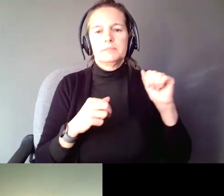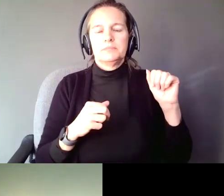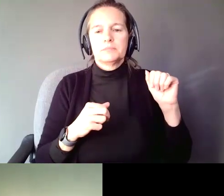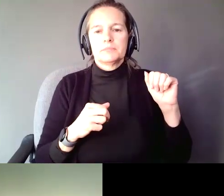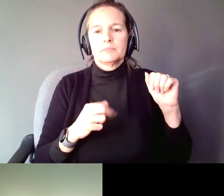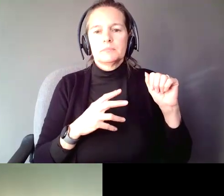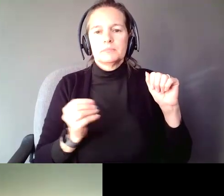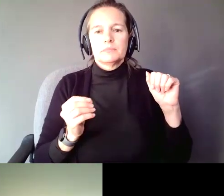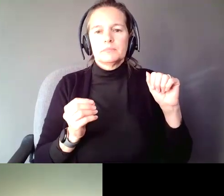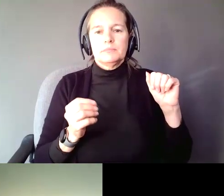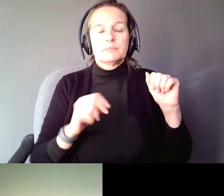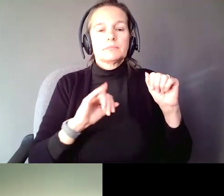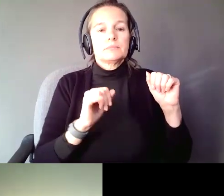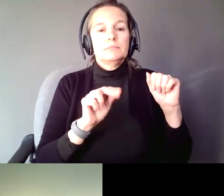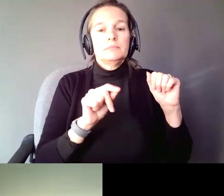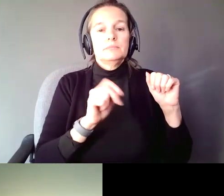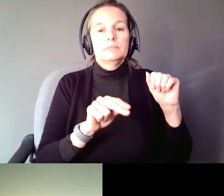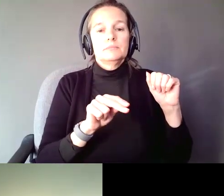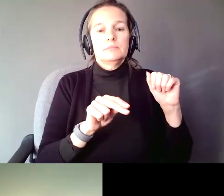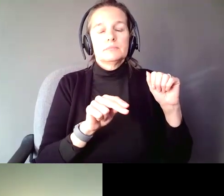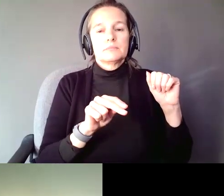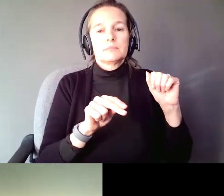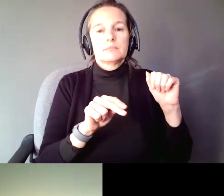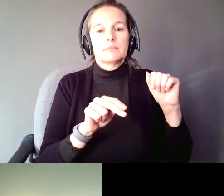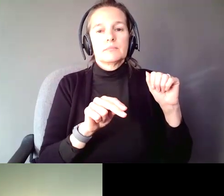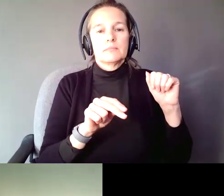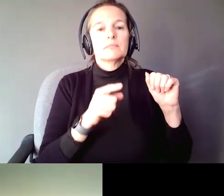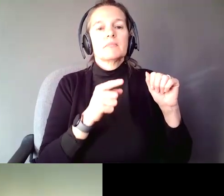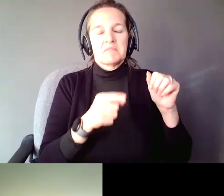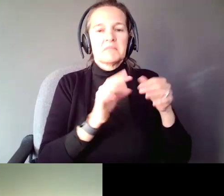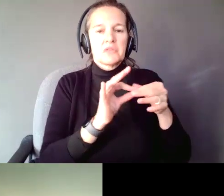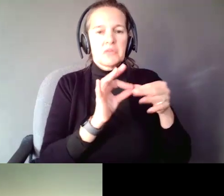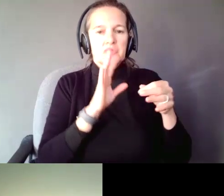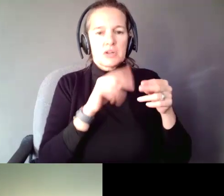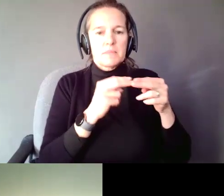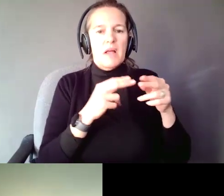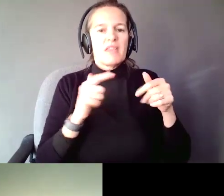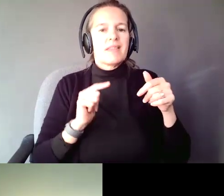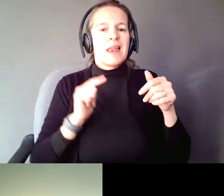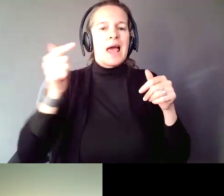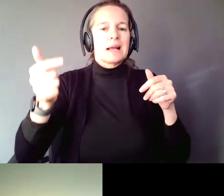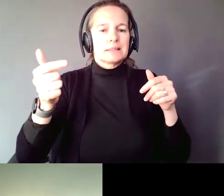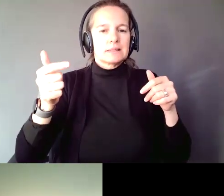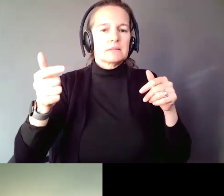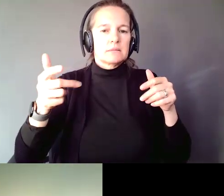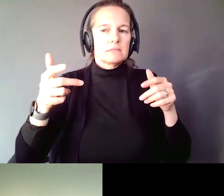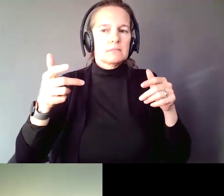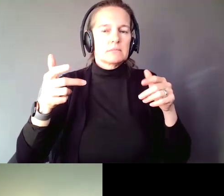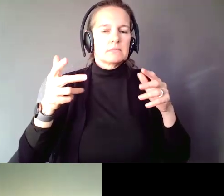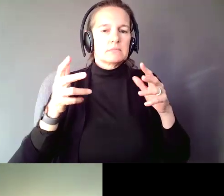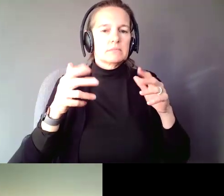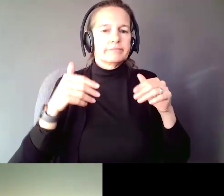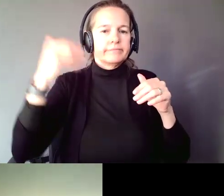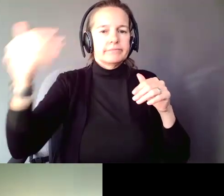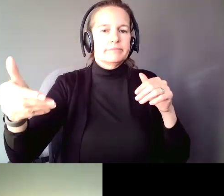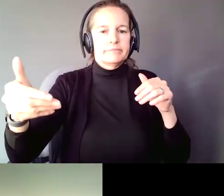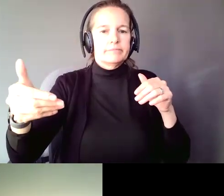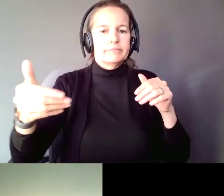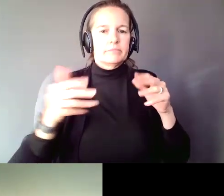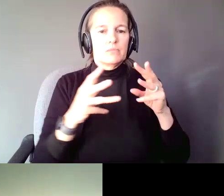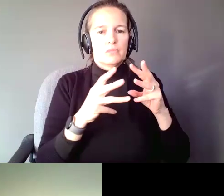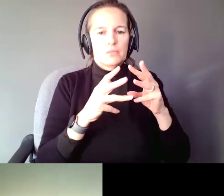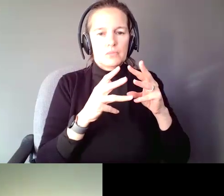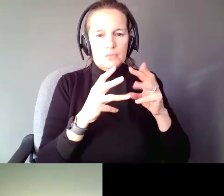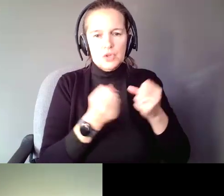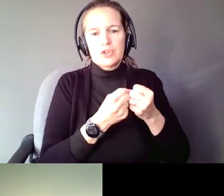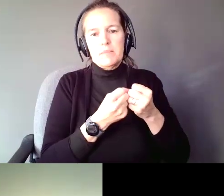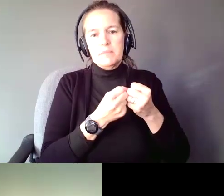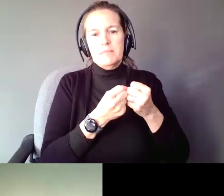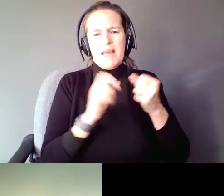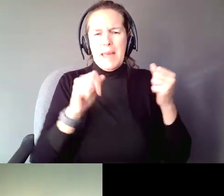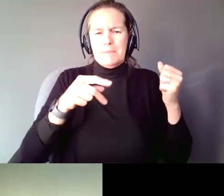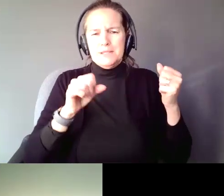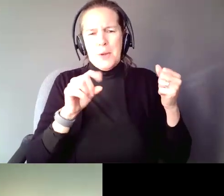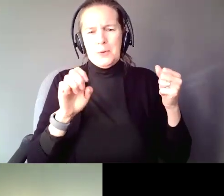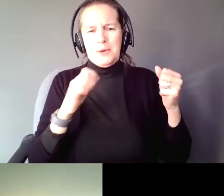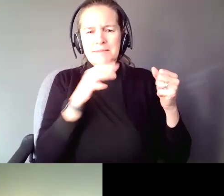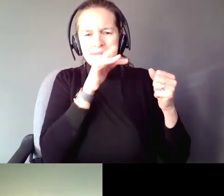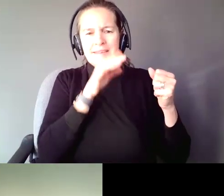And, Jonathan has alluded to the follow up. Next you know, the next episode, next in the series,